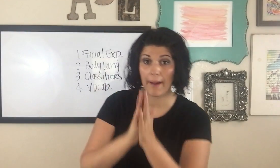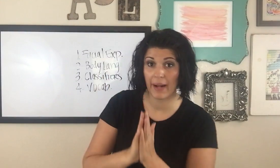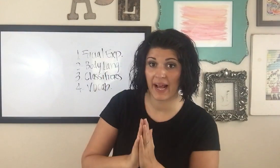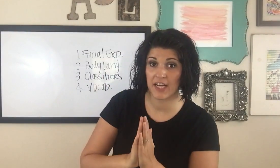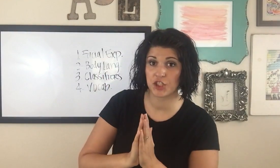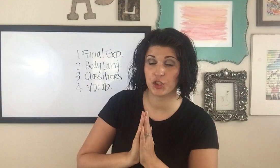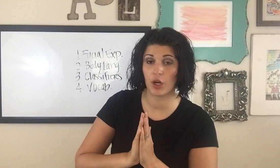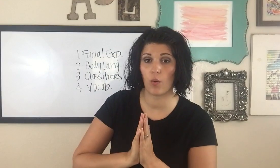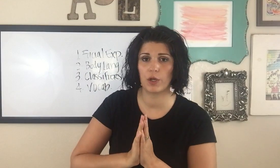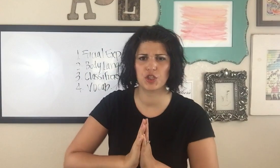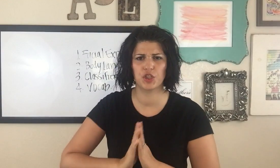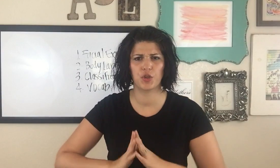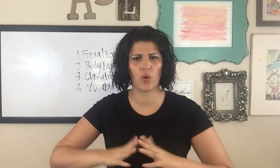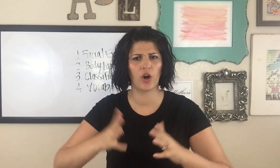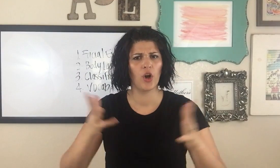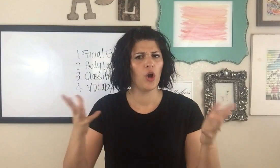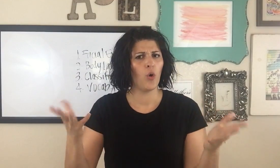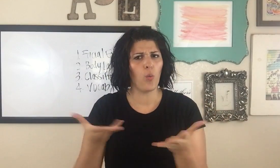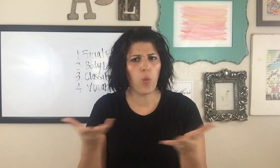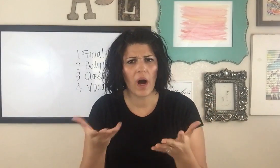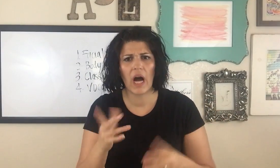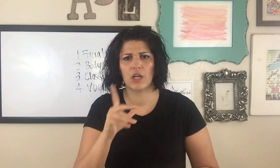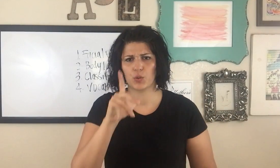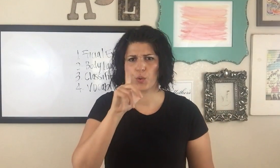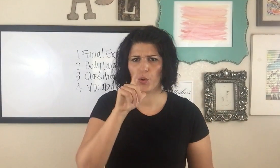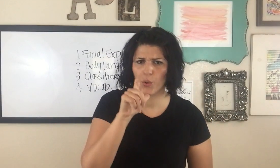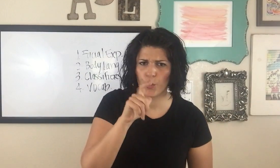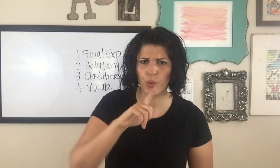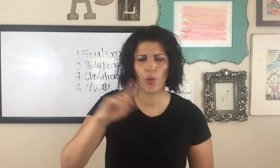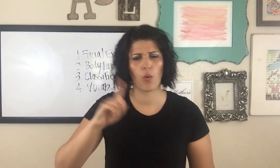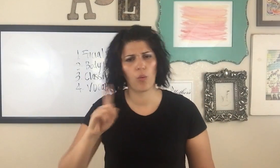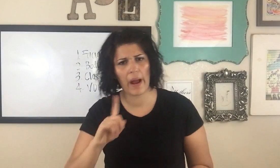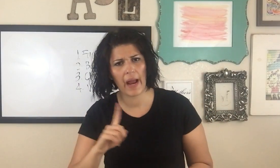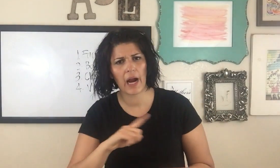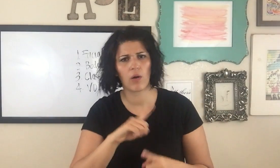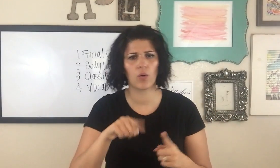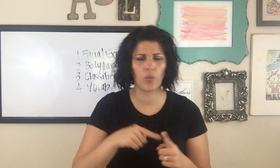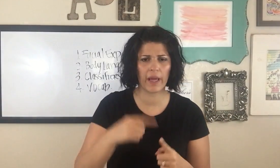I'm going to ask you a question or what or who or where or when or why or how.